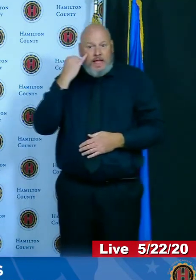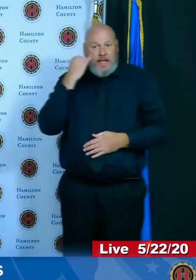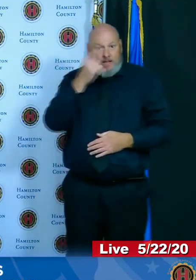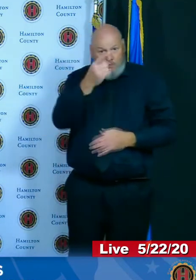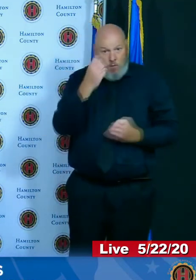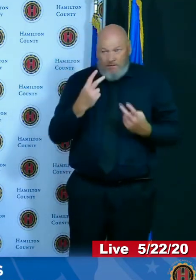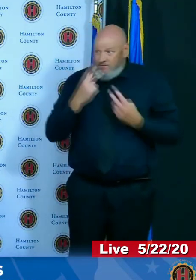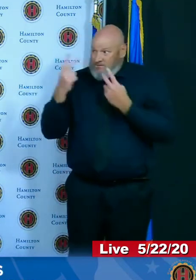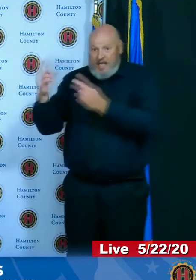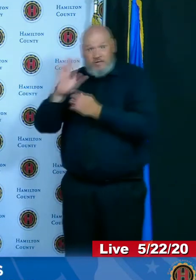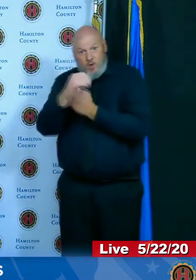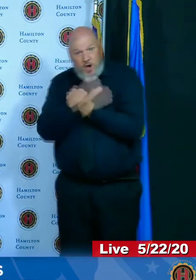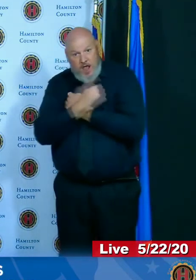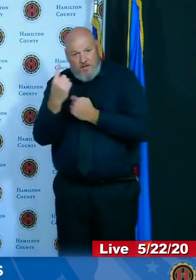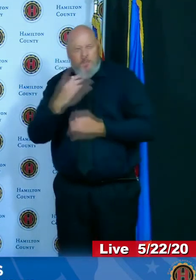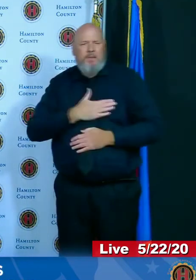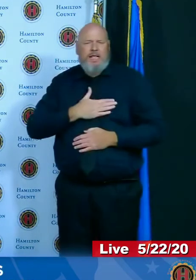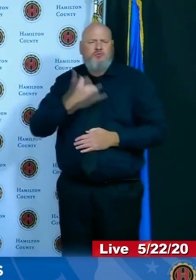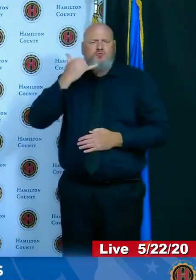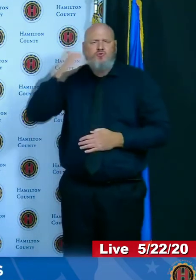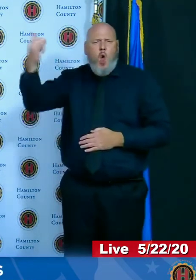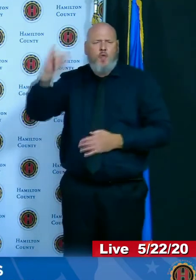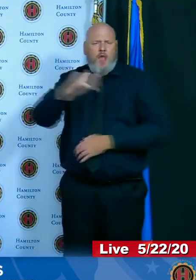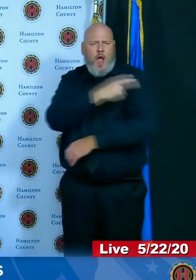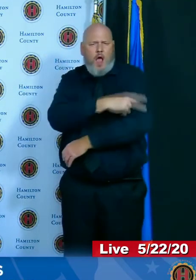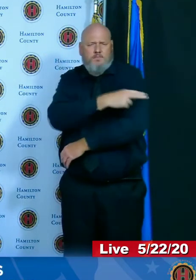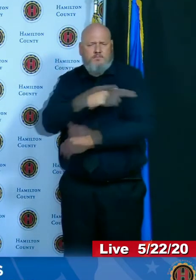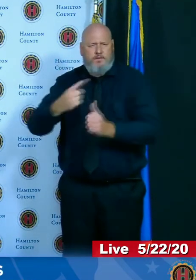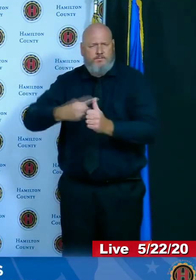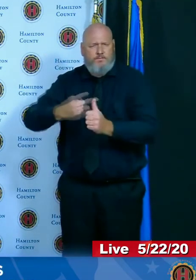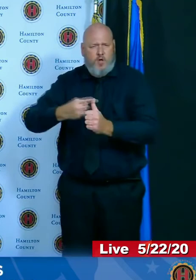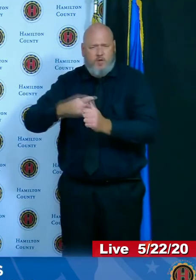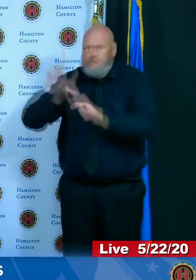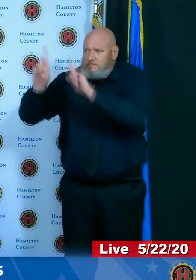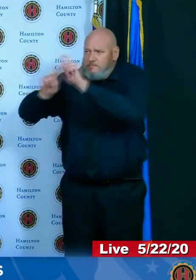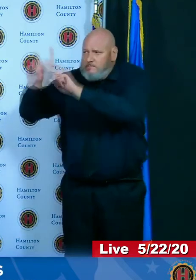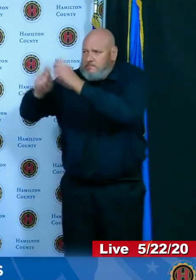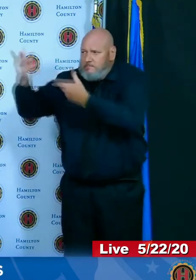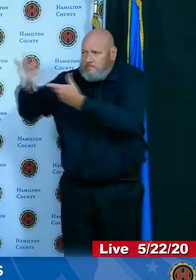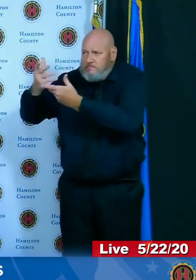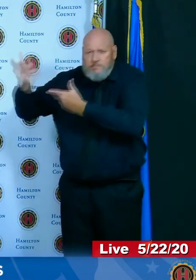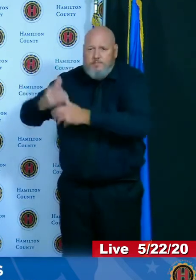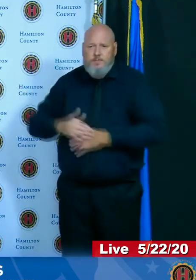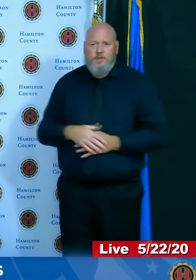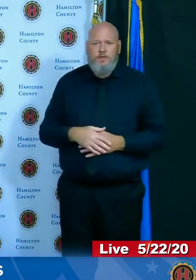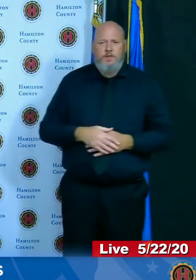the website healthcollab.org all right we've got some good news about